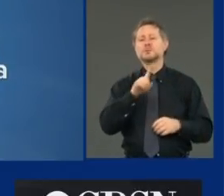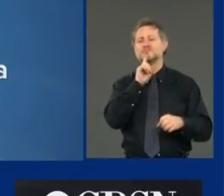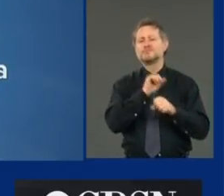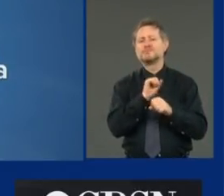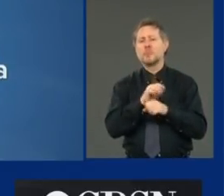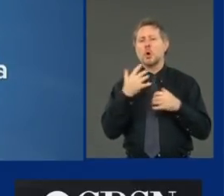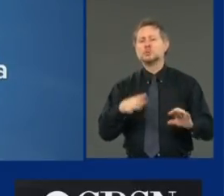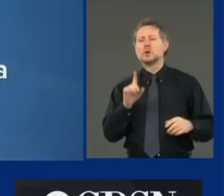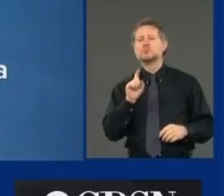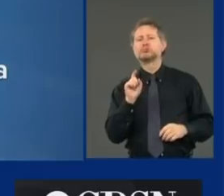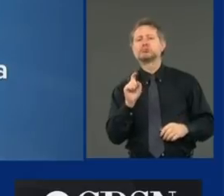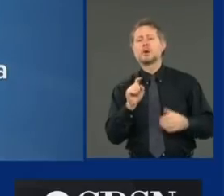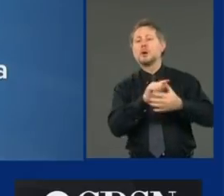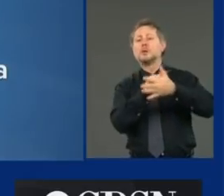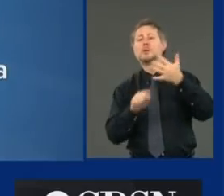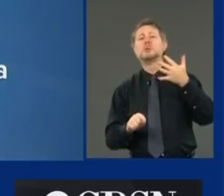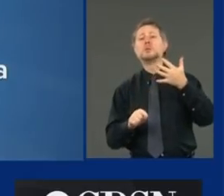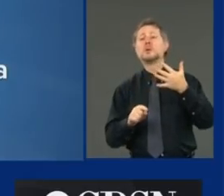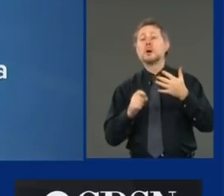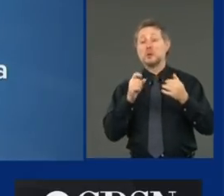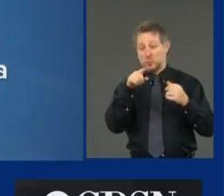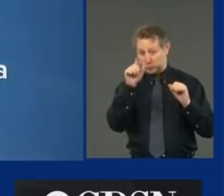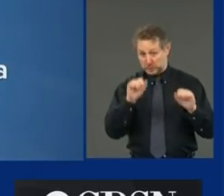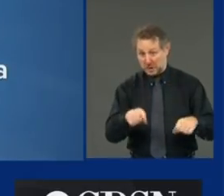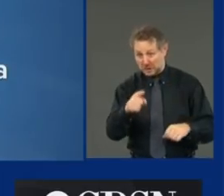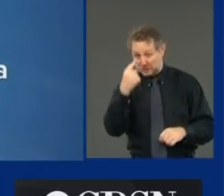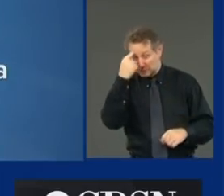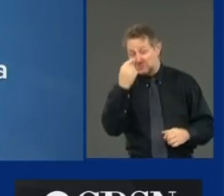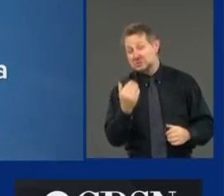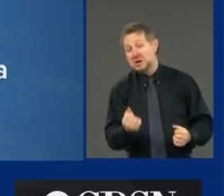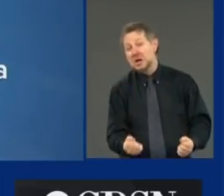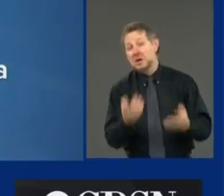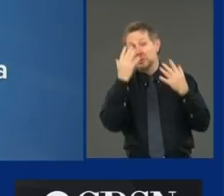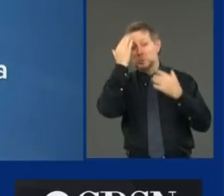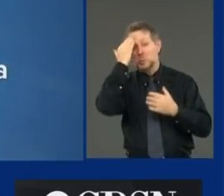THE PRESS CORE. THE VOTING HAS BEEN OPENED FOR TWO-AND-A-HALF DAYS, YOU CAN GO